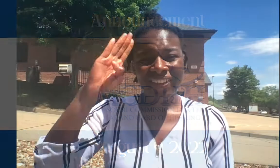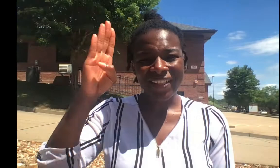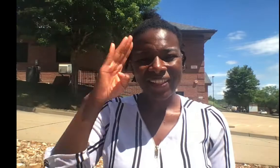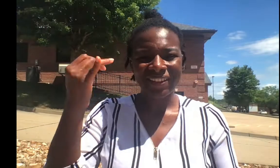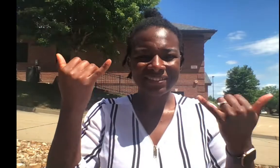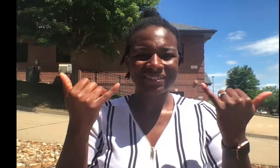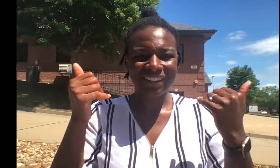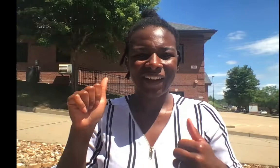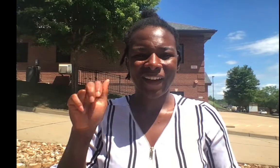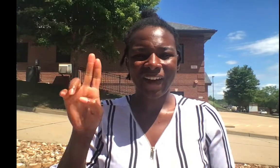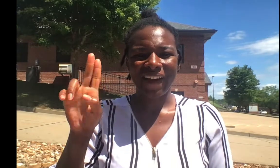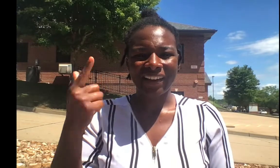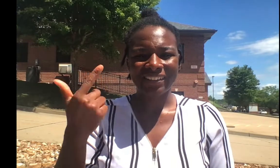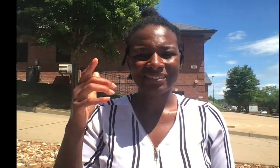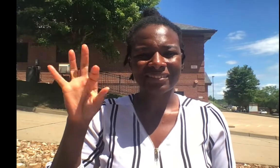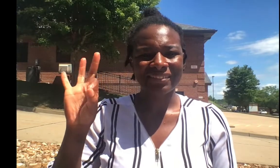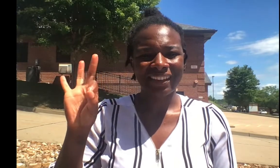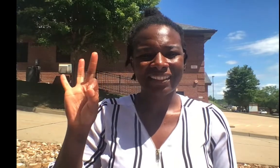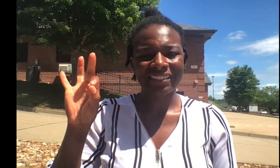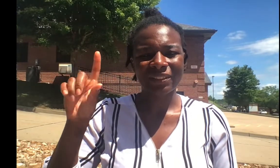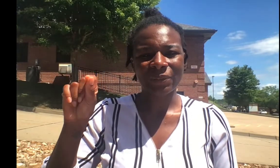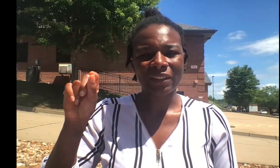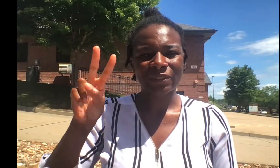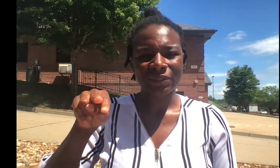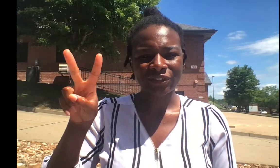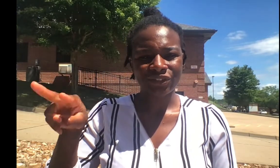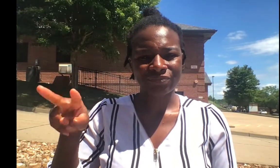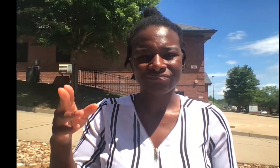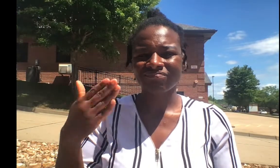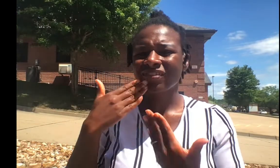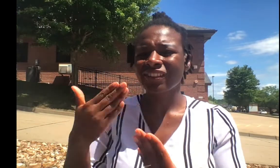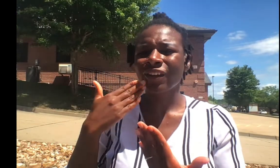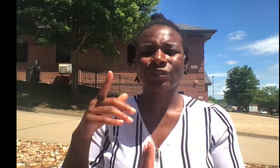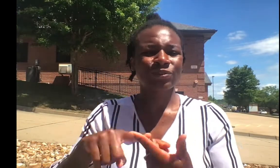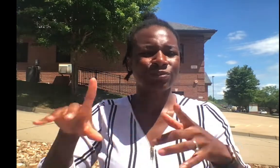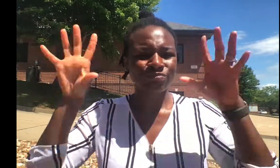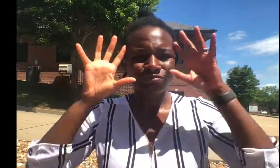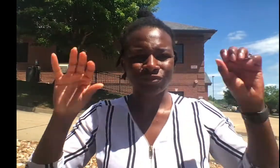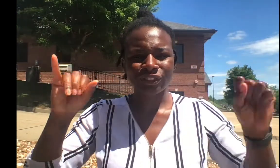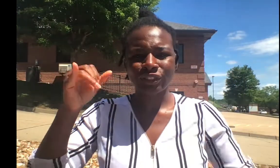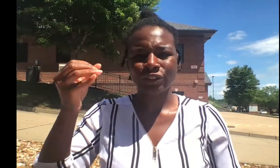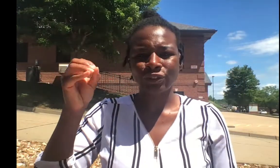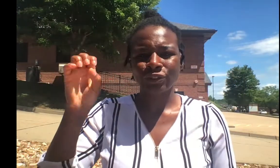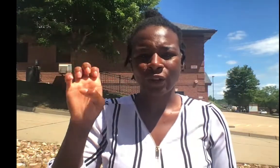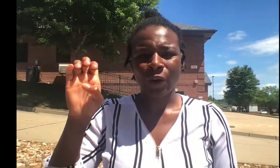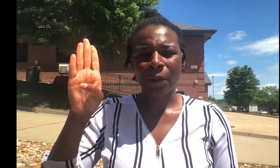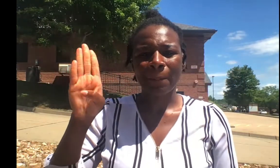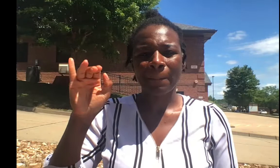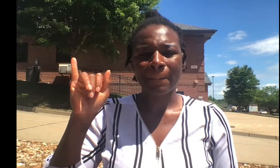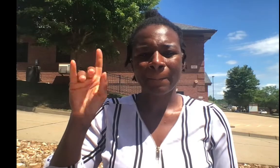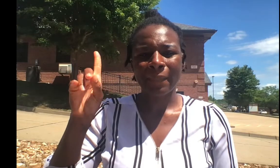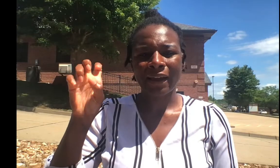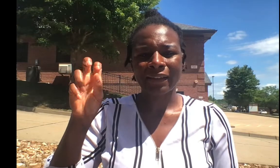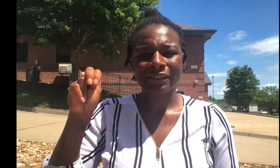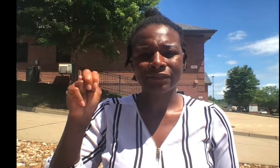Hello! Today is August 9, 2022, thank you to President Joe Biden